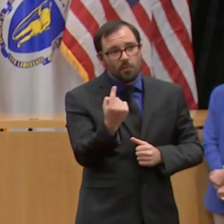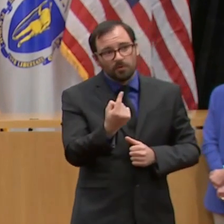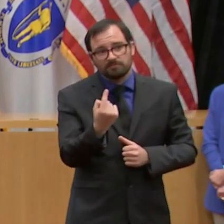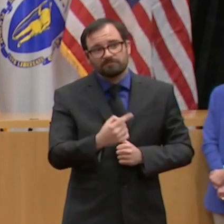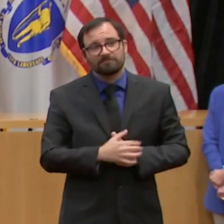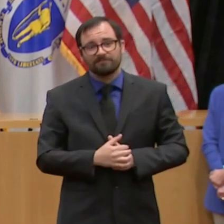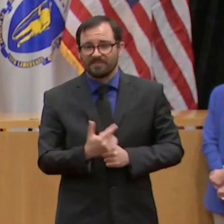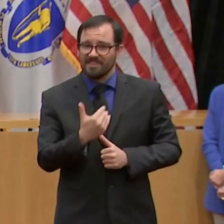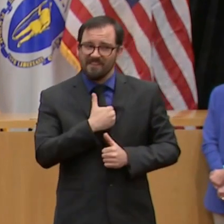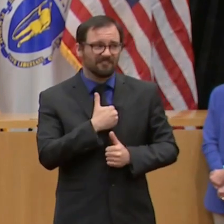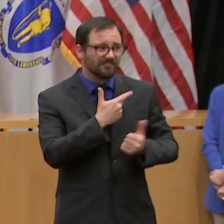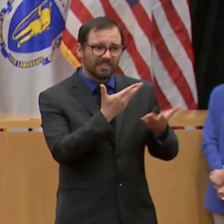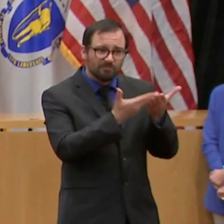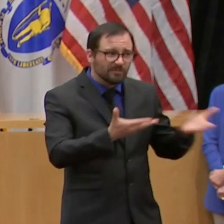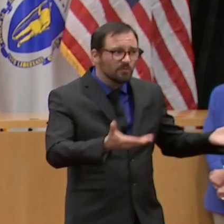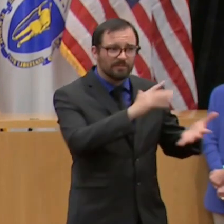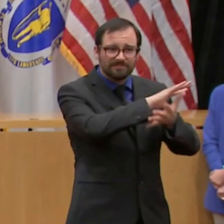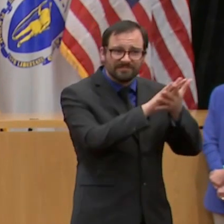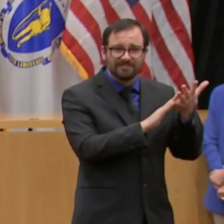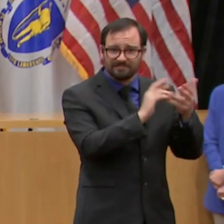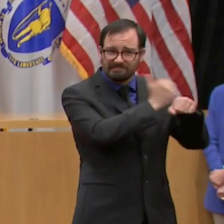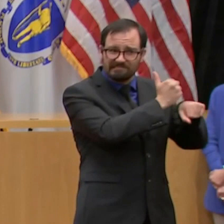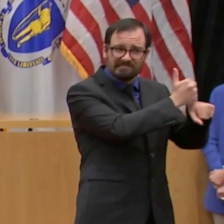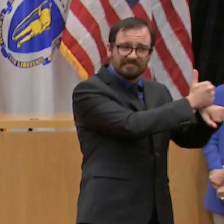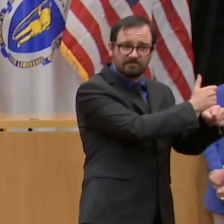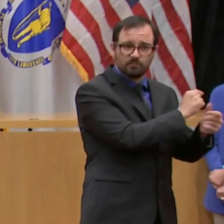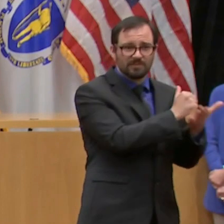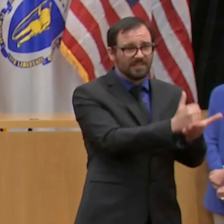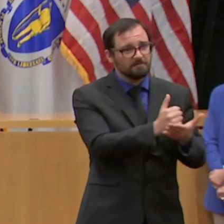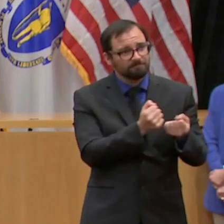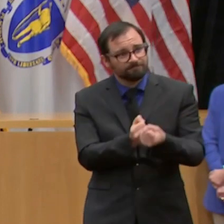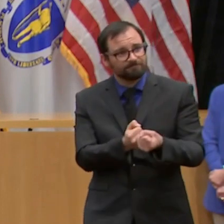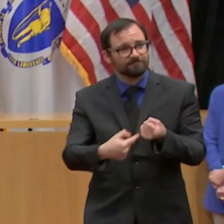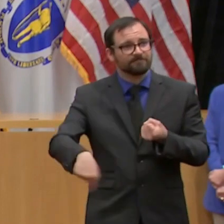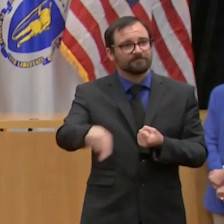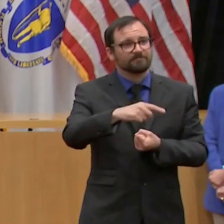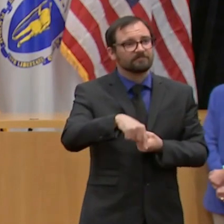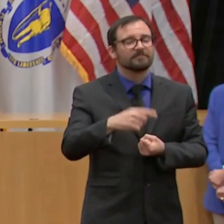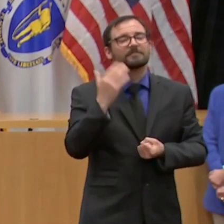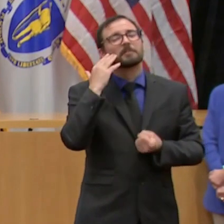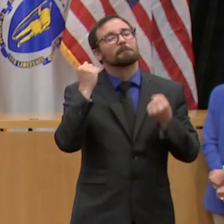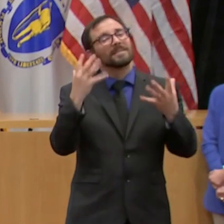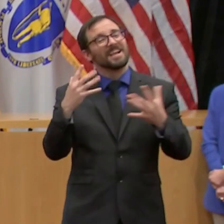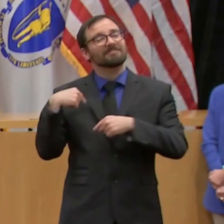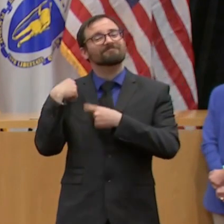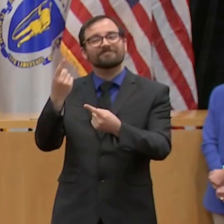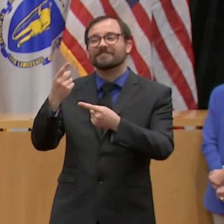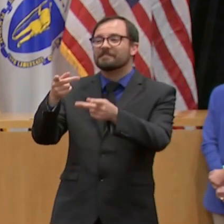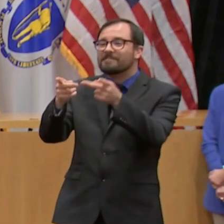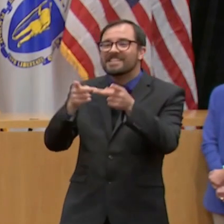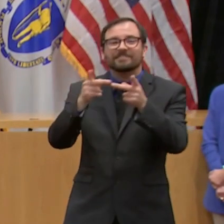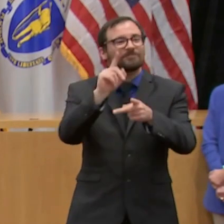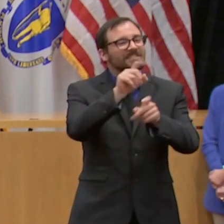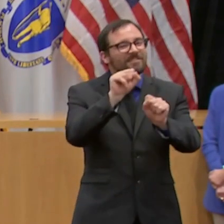RESOURCES AVAILABLE TO HELP YOU. ALTHOUGH MANY OF THE PHYSICAL